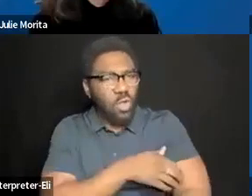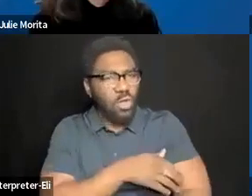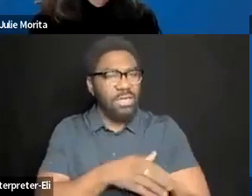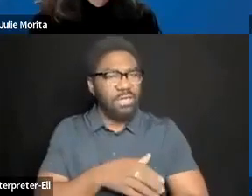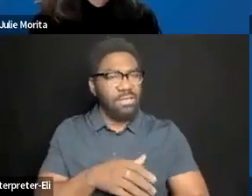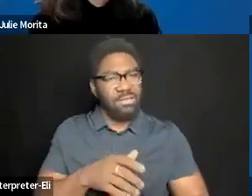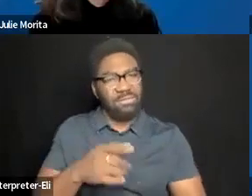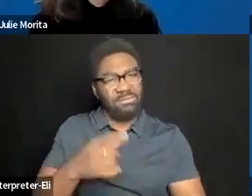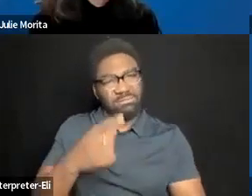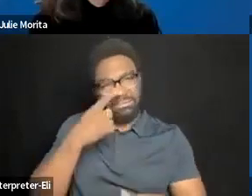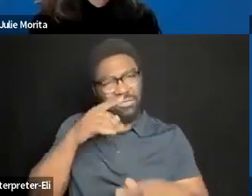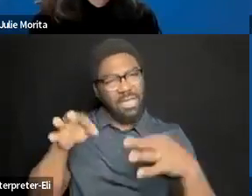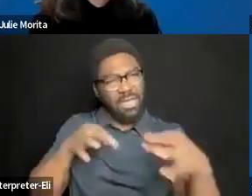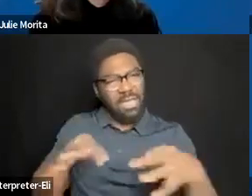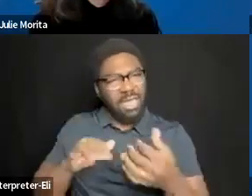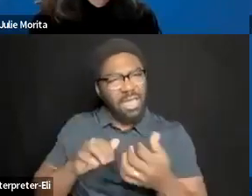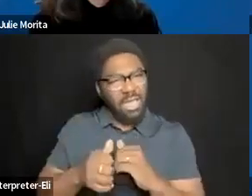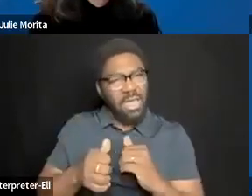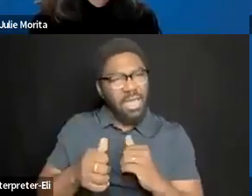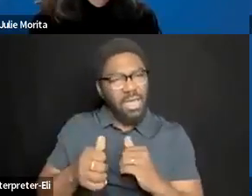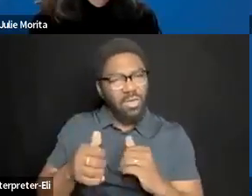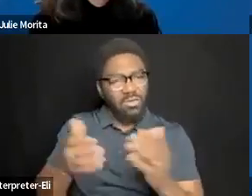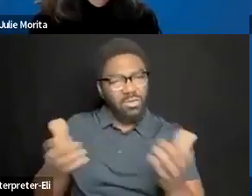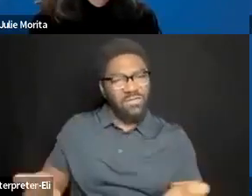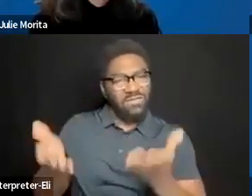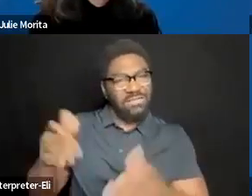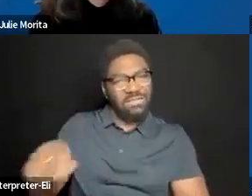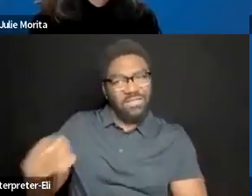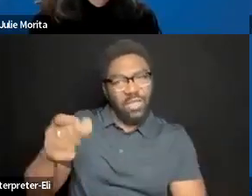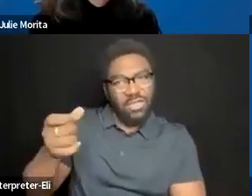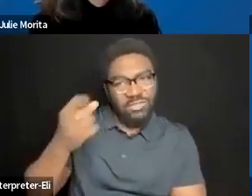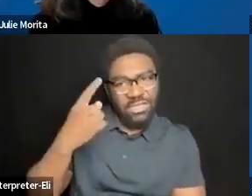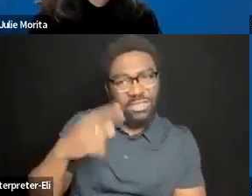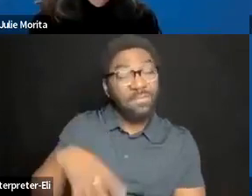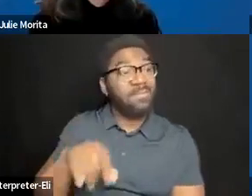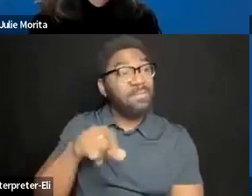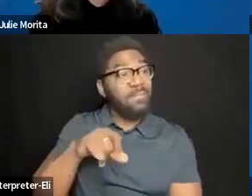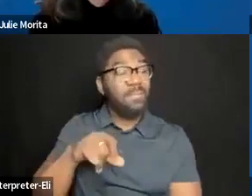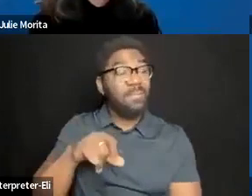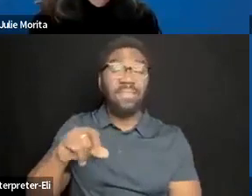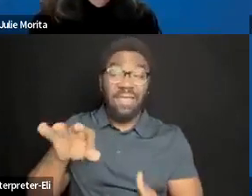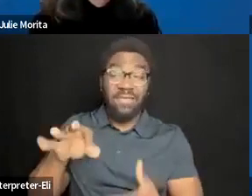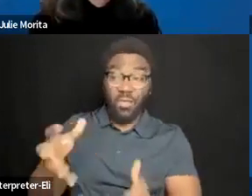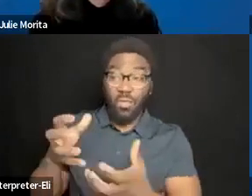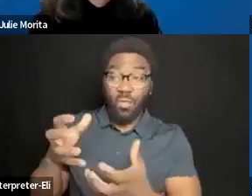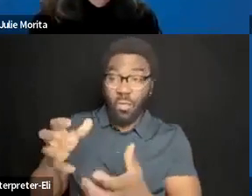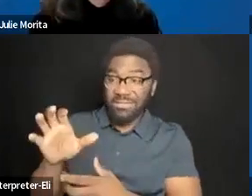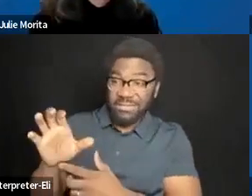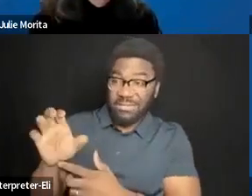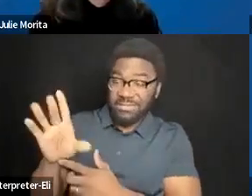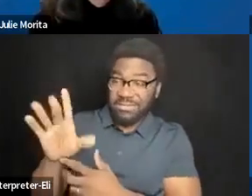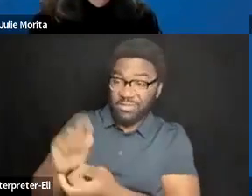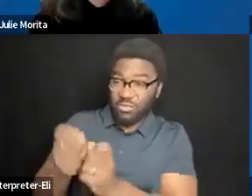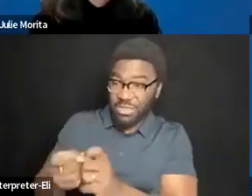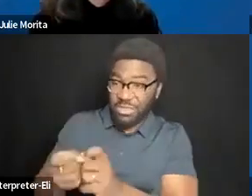you know, just advancing that understanding of if you want CDC to do X, then Y, you know, then this is what would be needed in order to accomplish that.